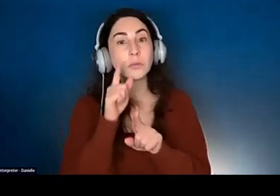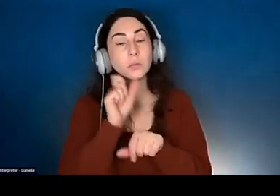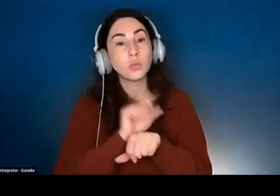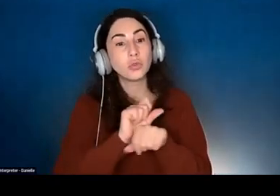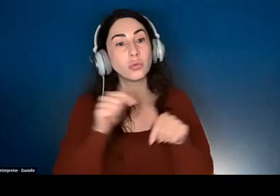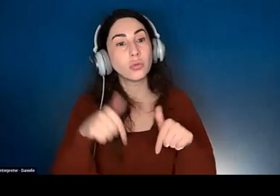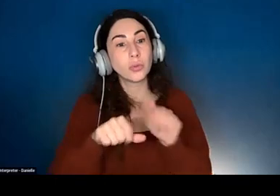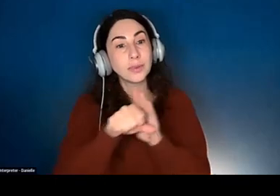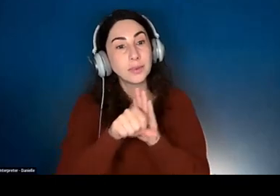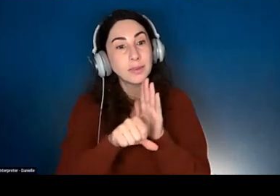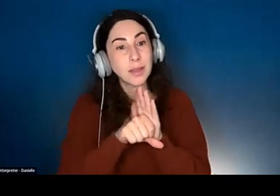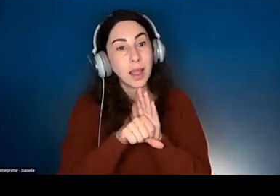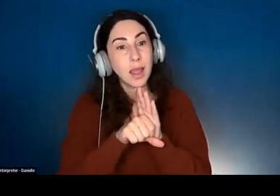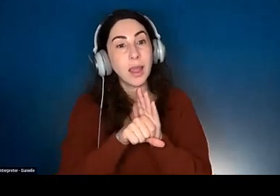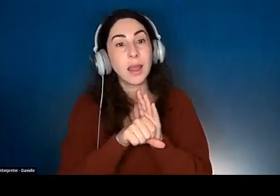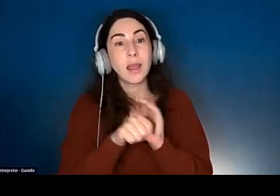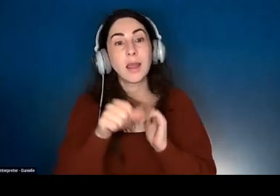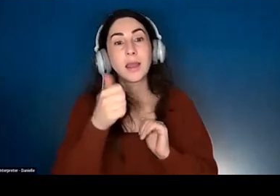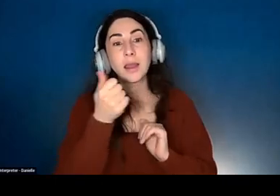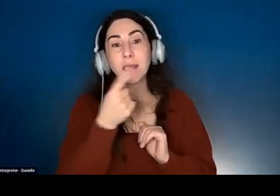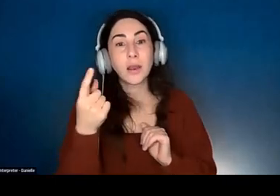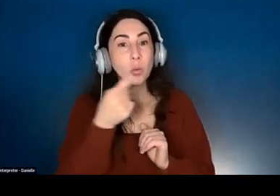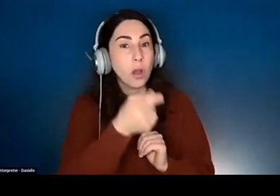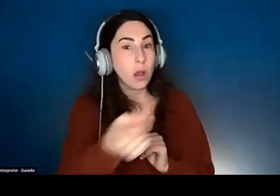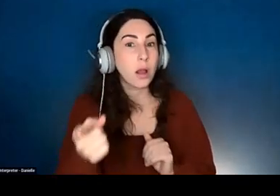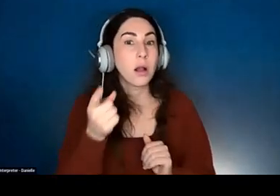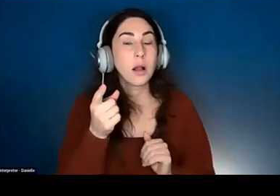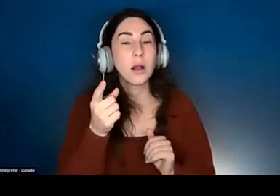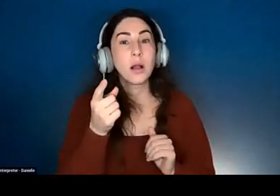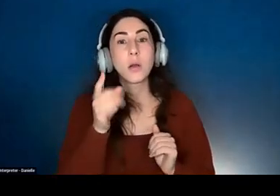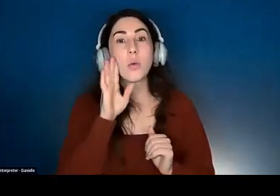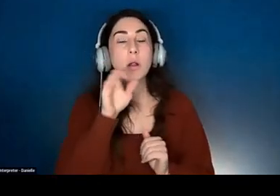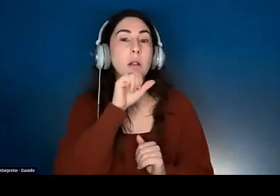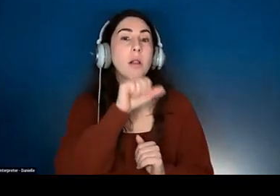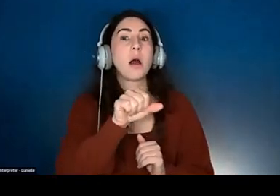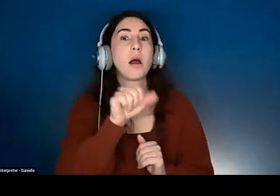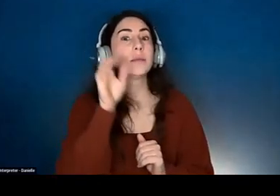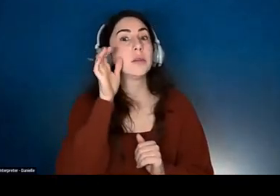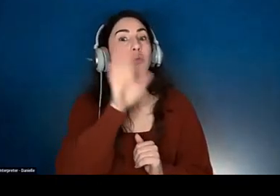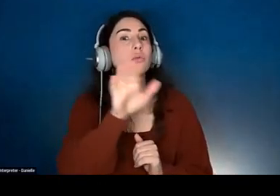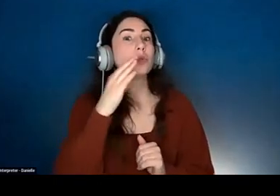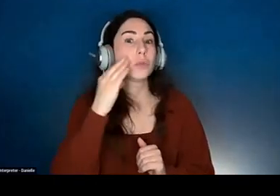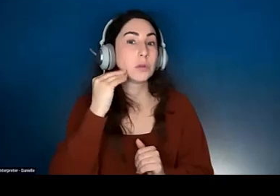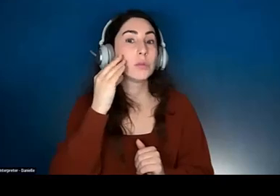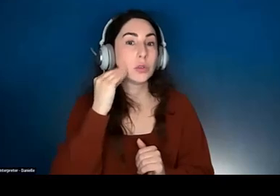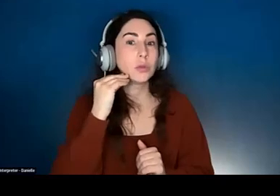love to hear from you about your experience with MFP.